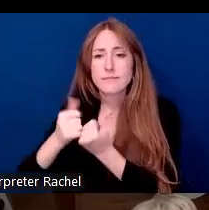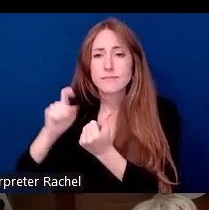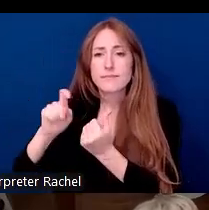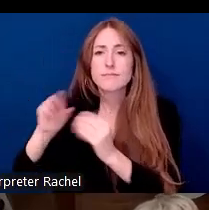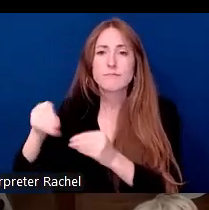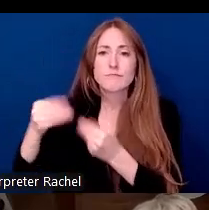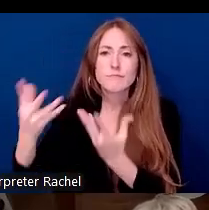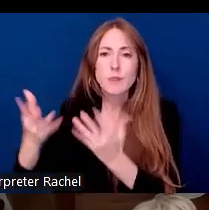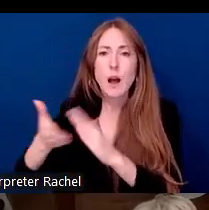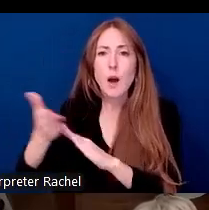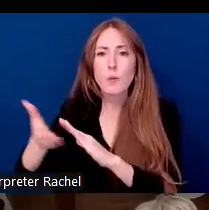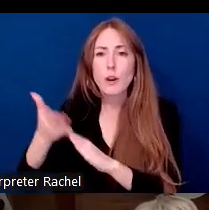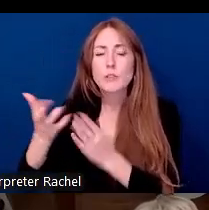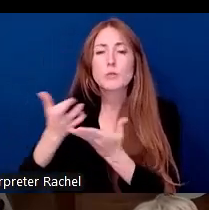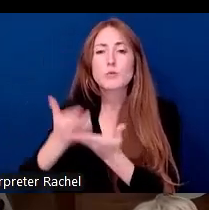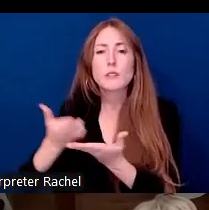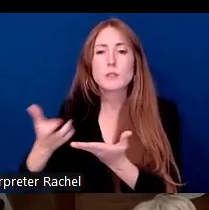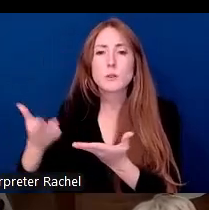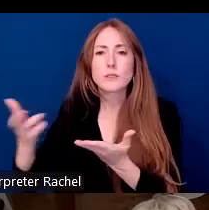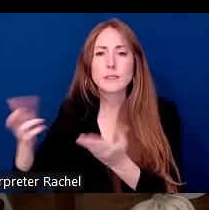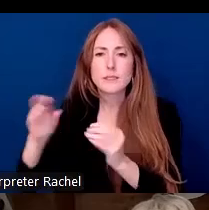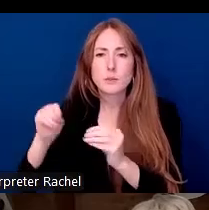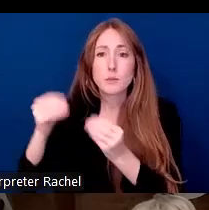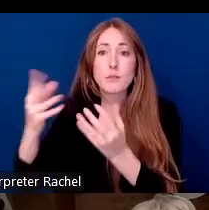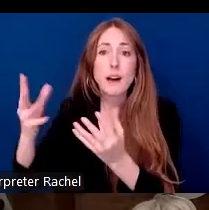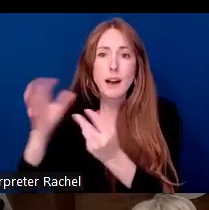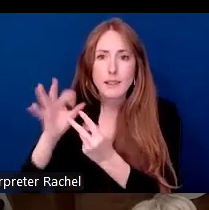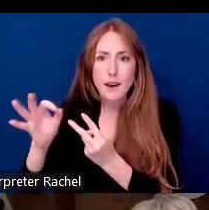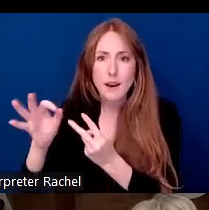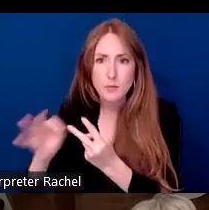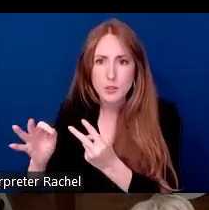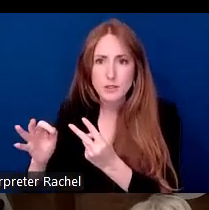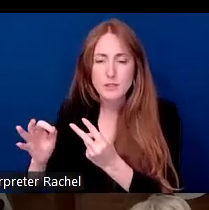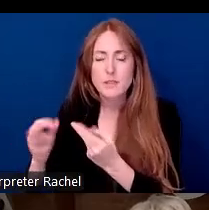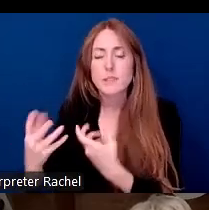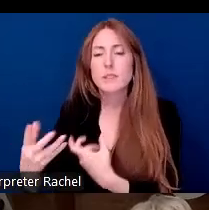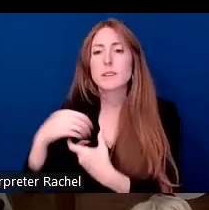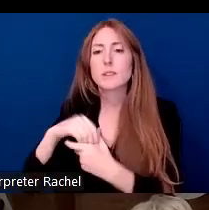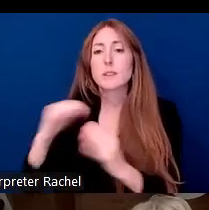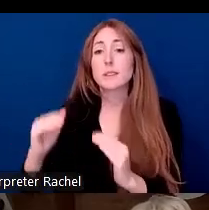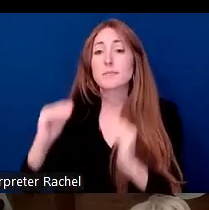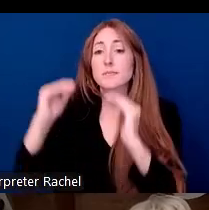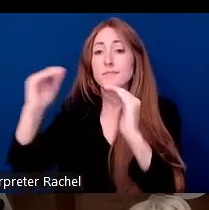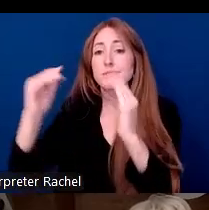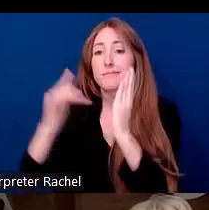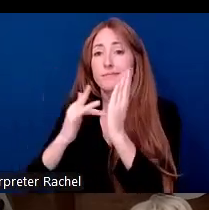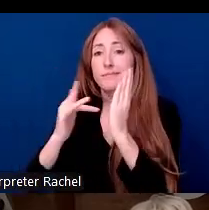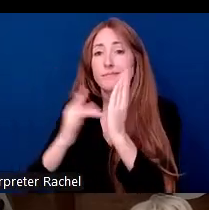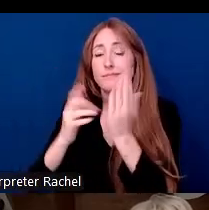to provide access options, including upscaling technology resources as well as knowledge.